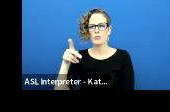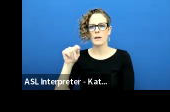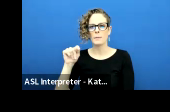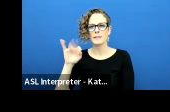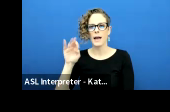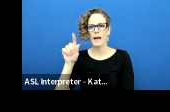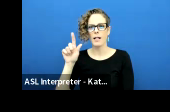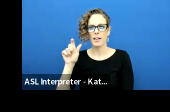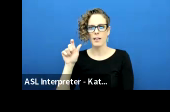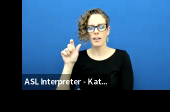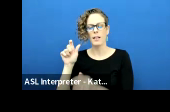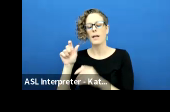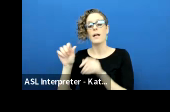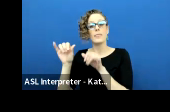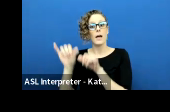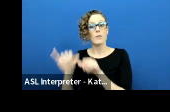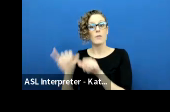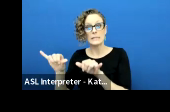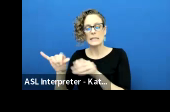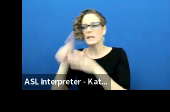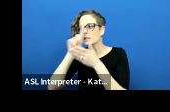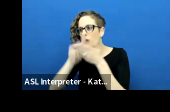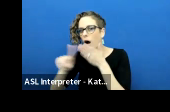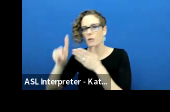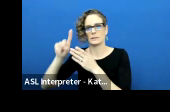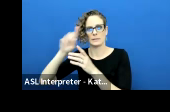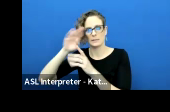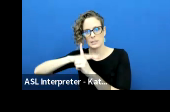just constantly checking for the temperature and if it goes over 95 it shuts the heater off